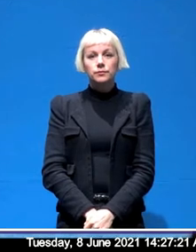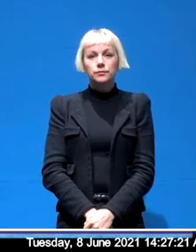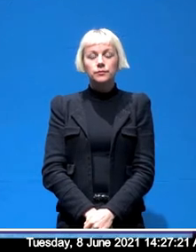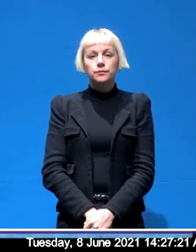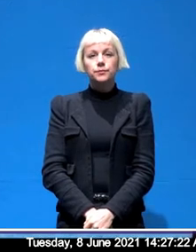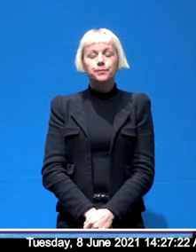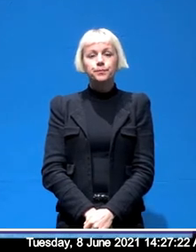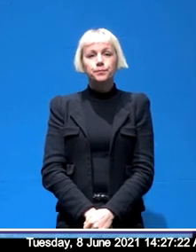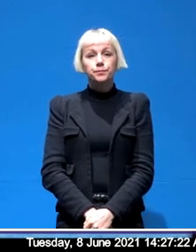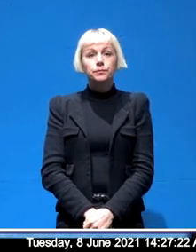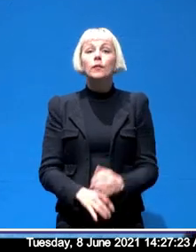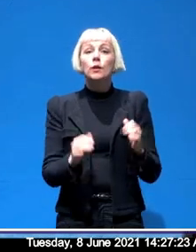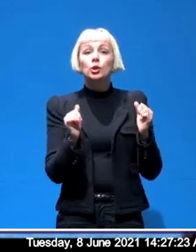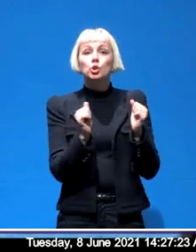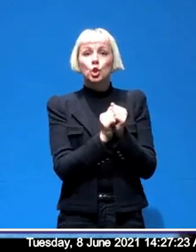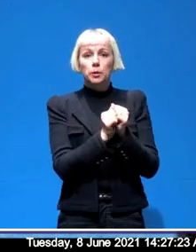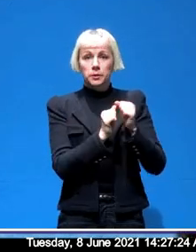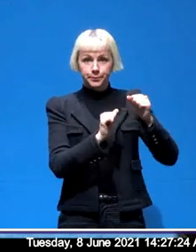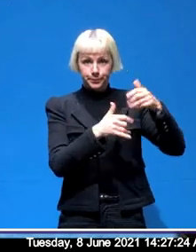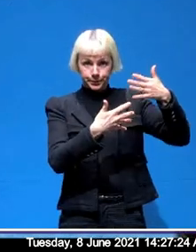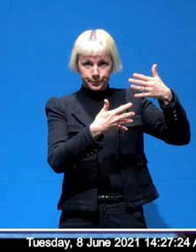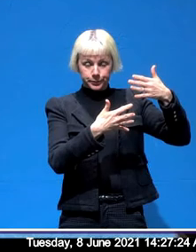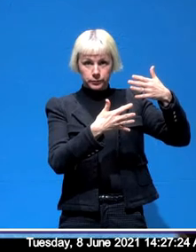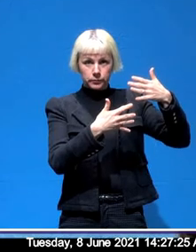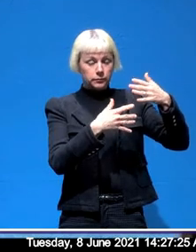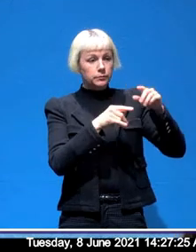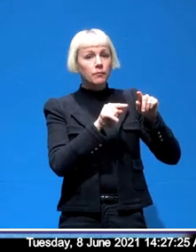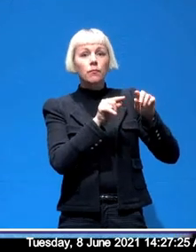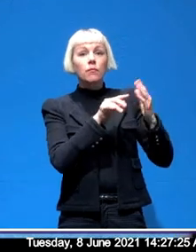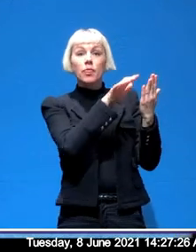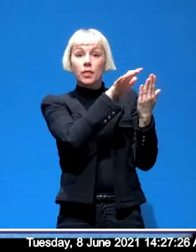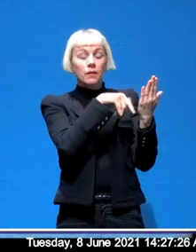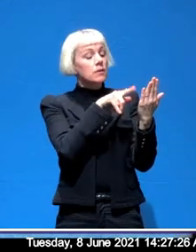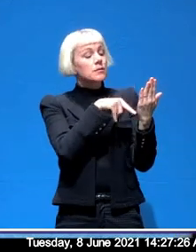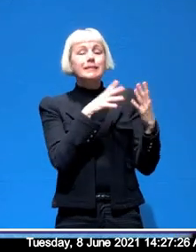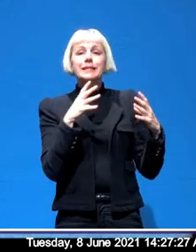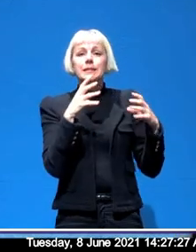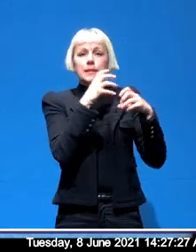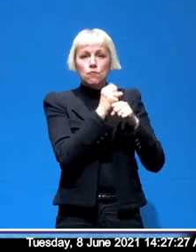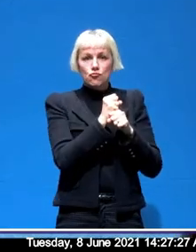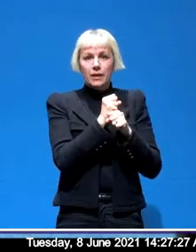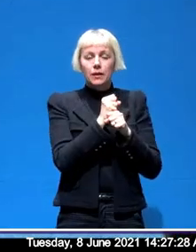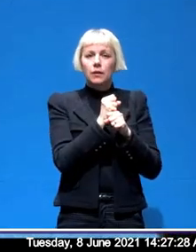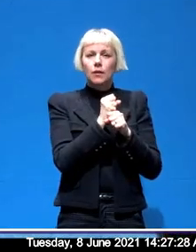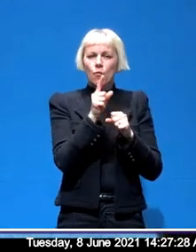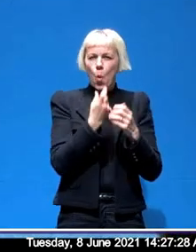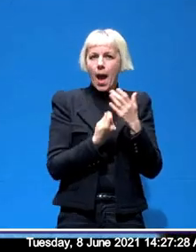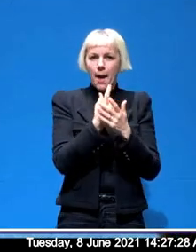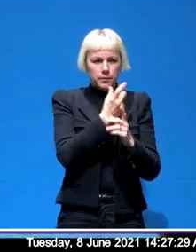the summary there is summarising the circumstances in which Daniel went to hospital. Is that right?